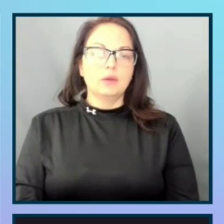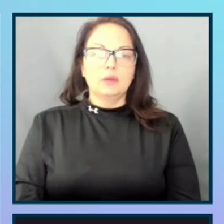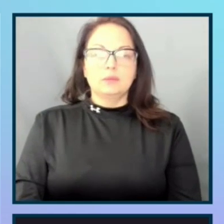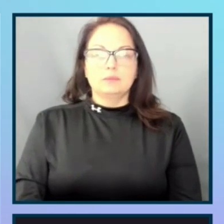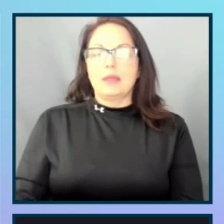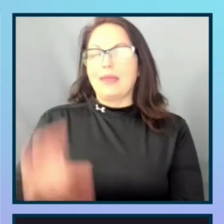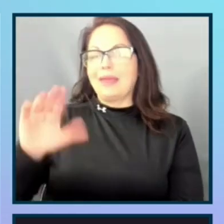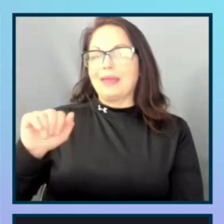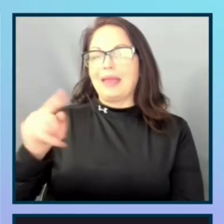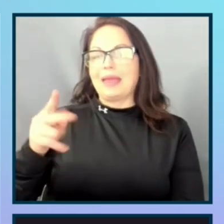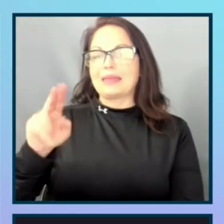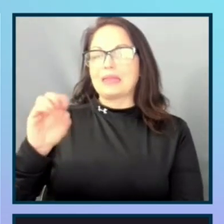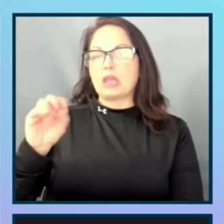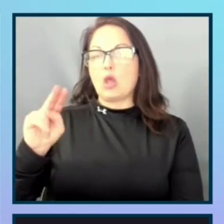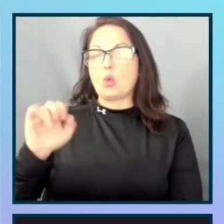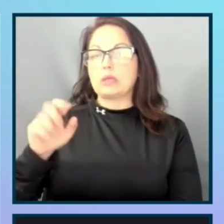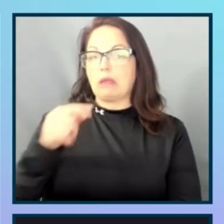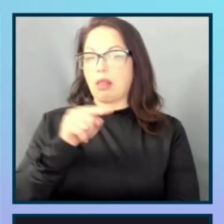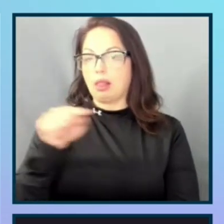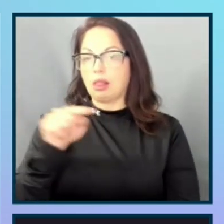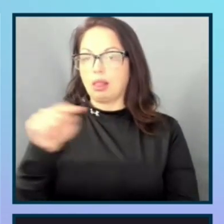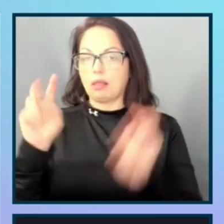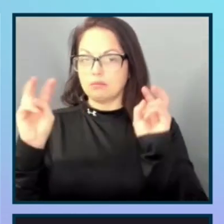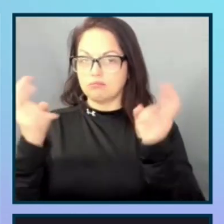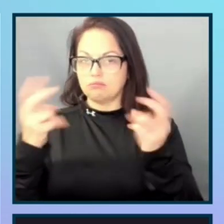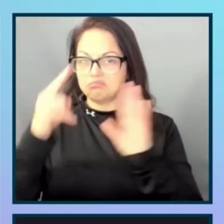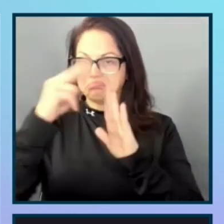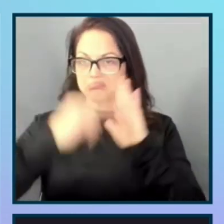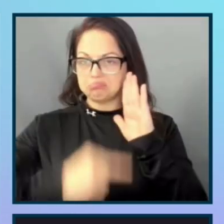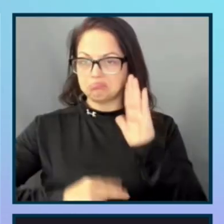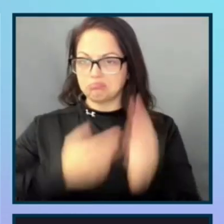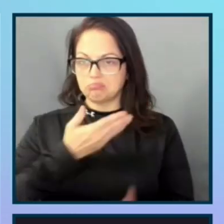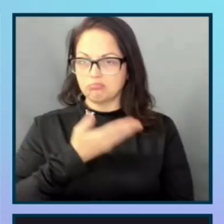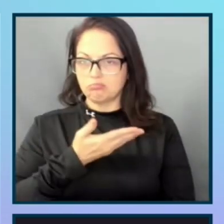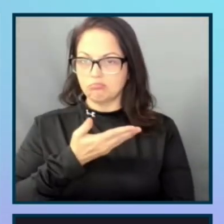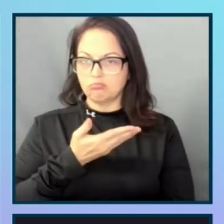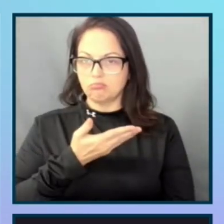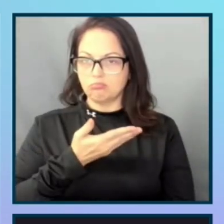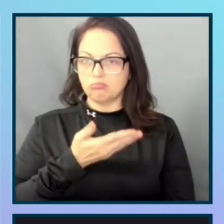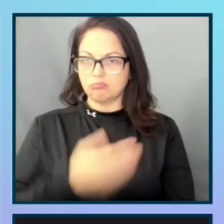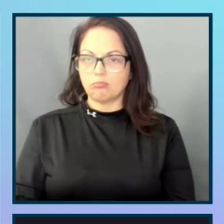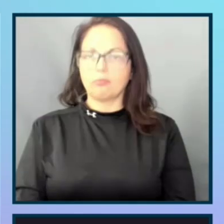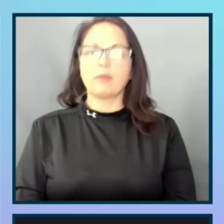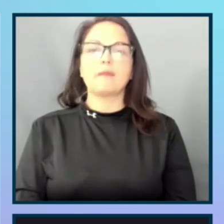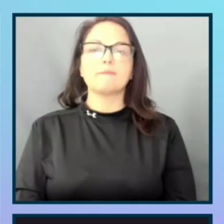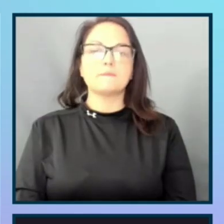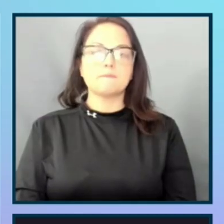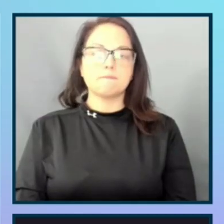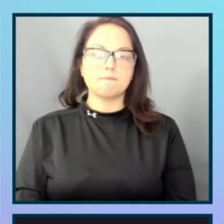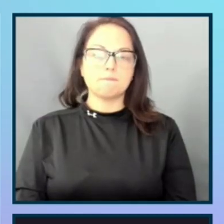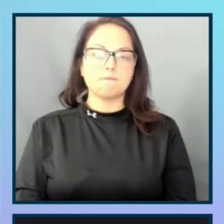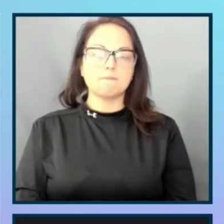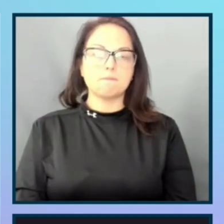"Weapons of Math Destruction", data models define their own reality, and they use it to justify the results.